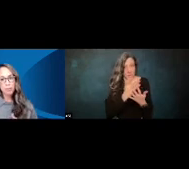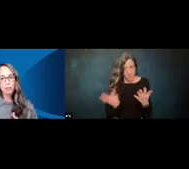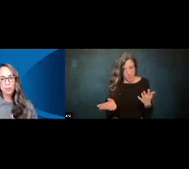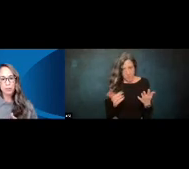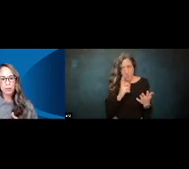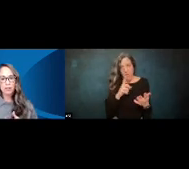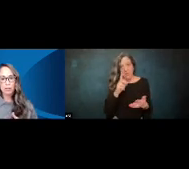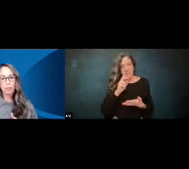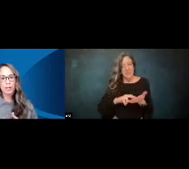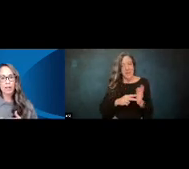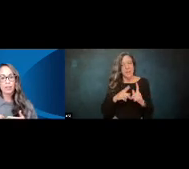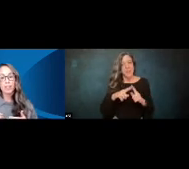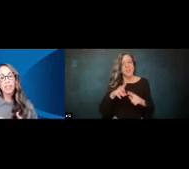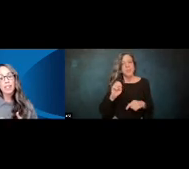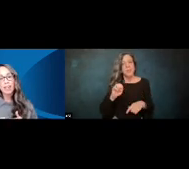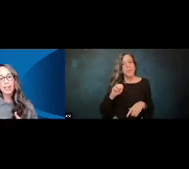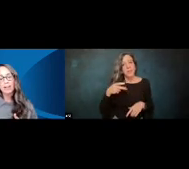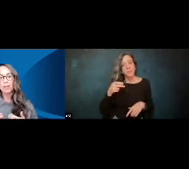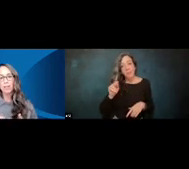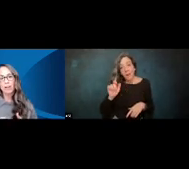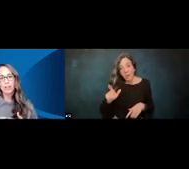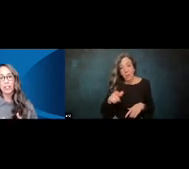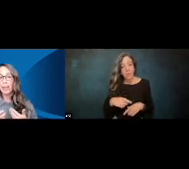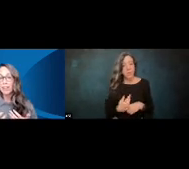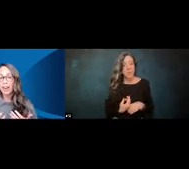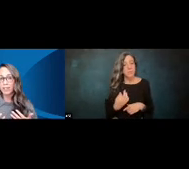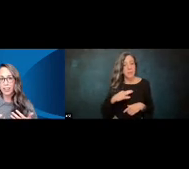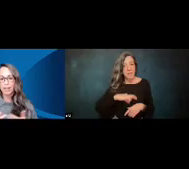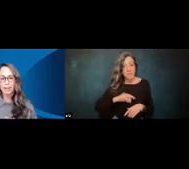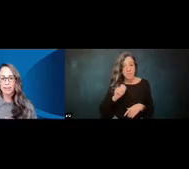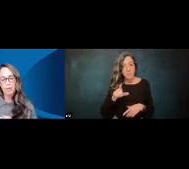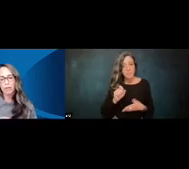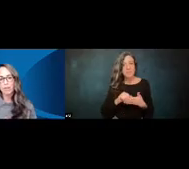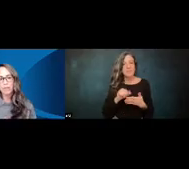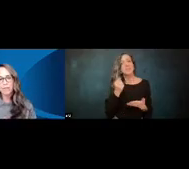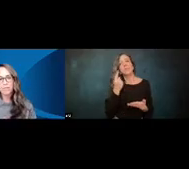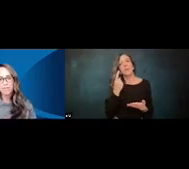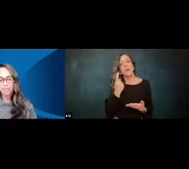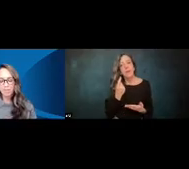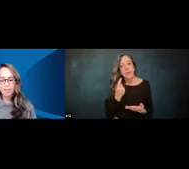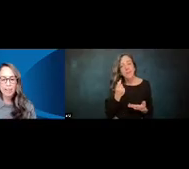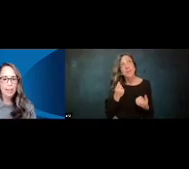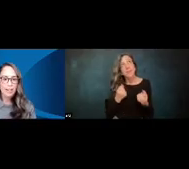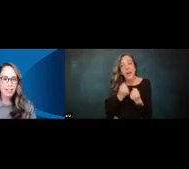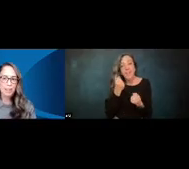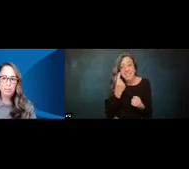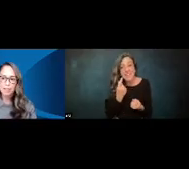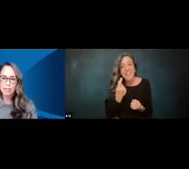usable tools supporting understanding, reflection, and action at the local level. Next slide,